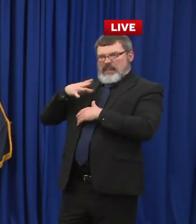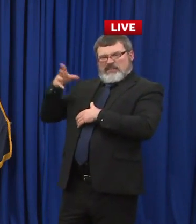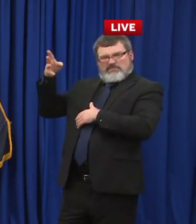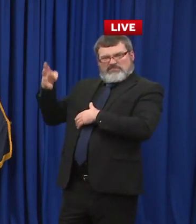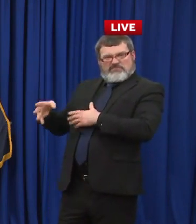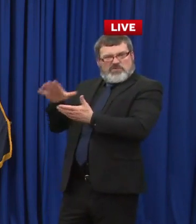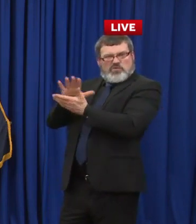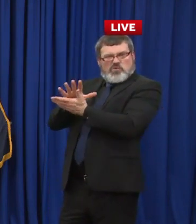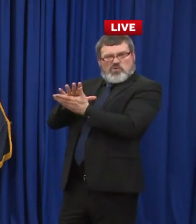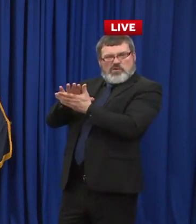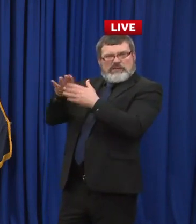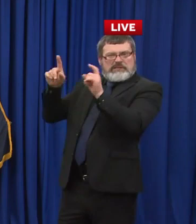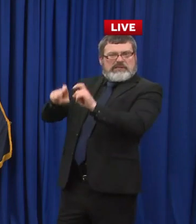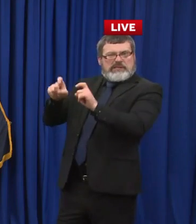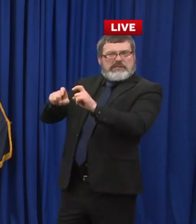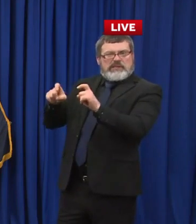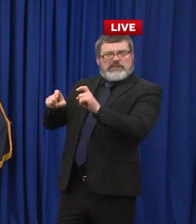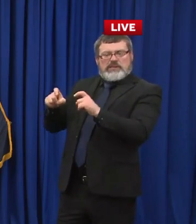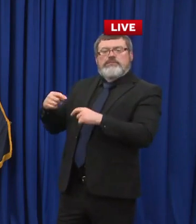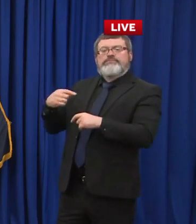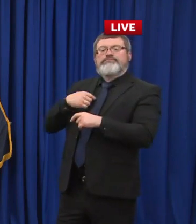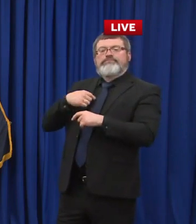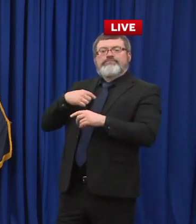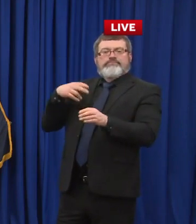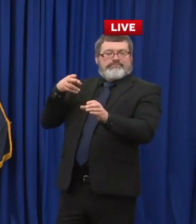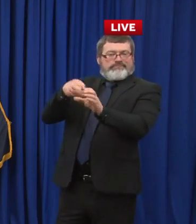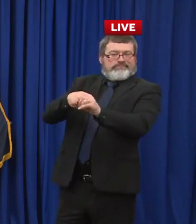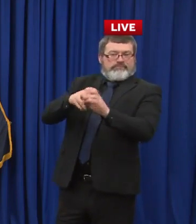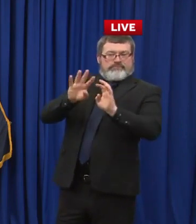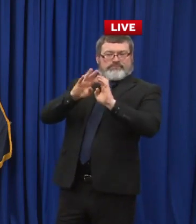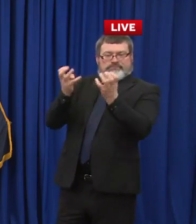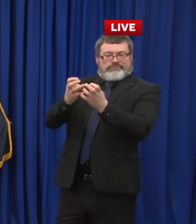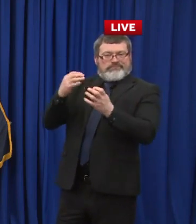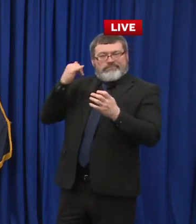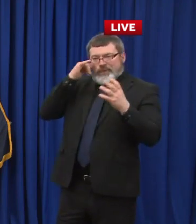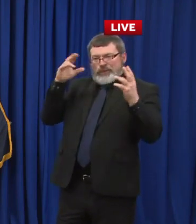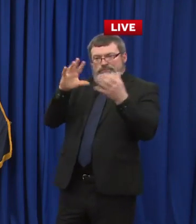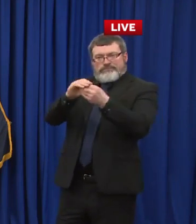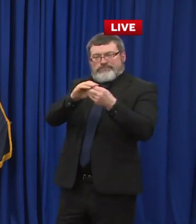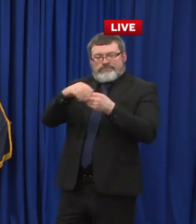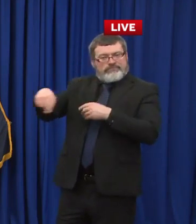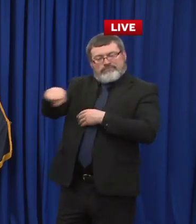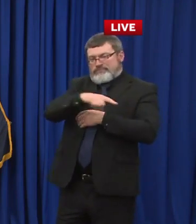QUESTION ABOUT TESTING IN SCHOOLS.